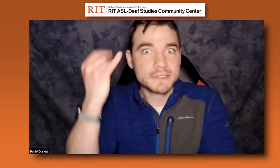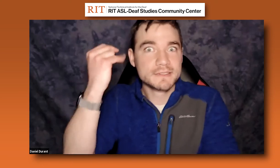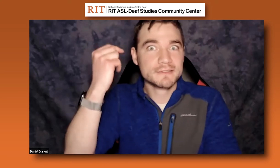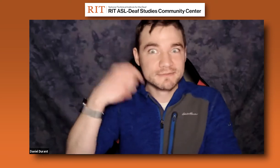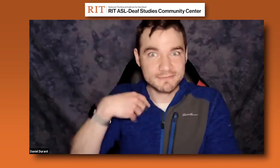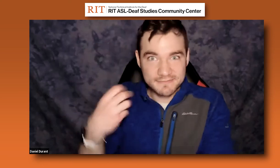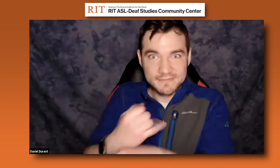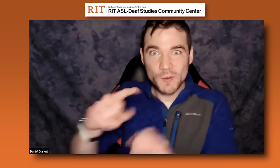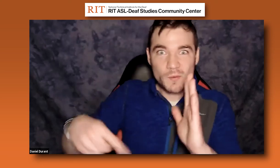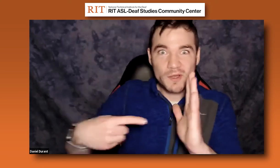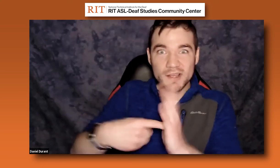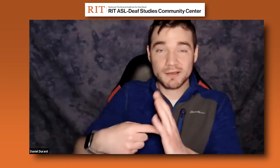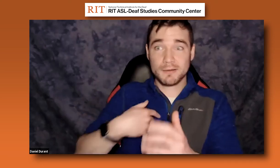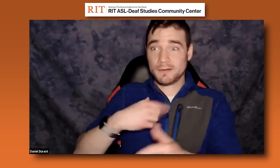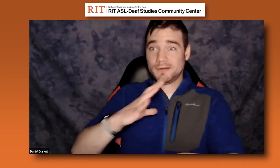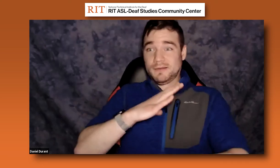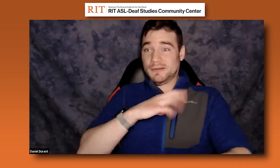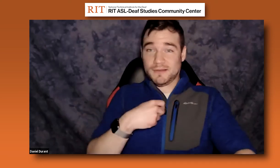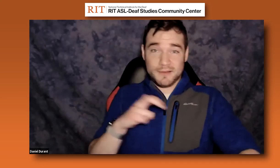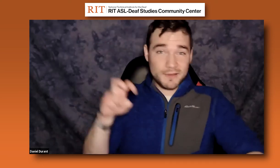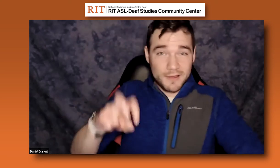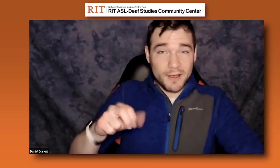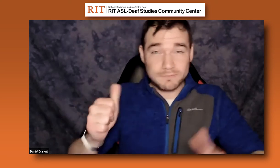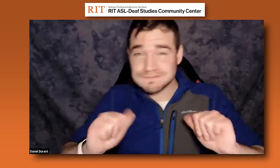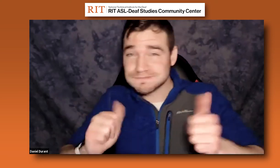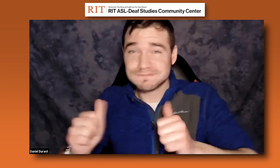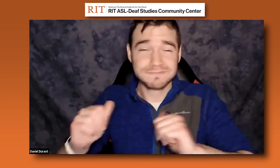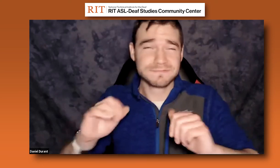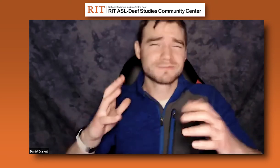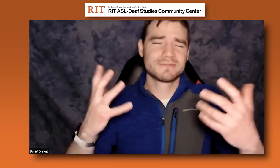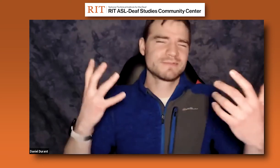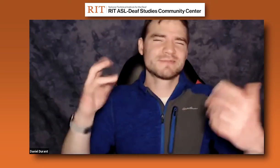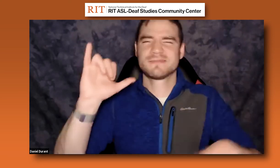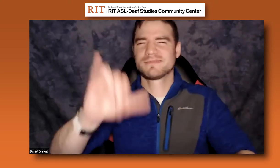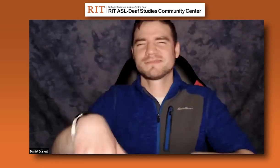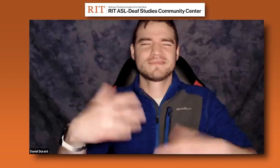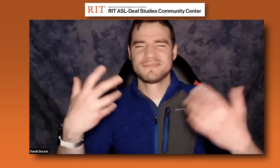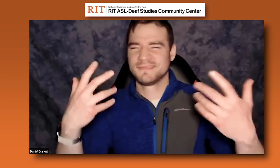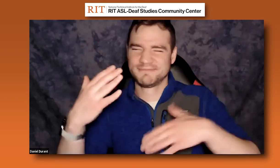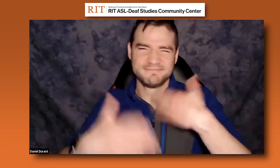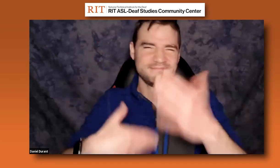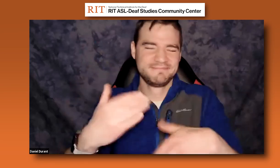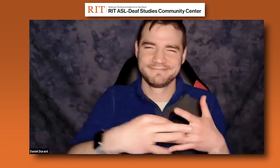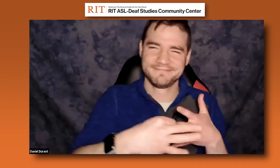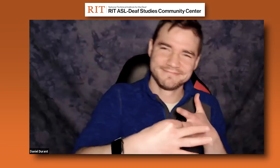I went and auditioned, and I got it. I actually got a role where I could act,